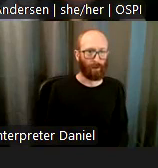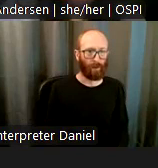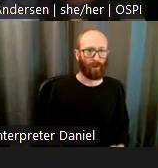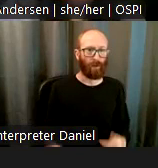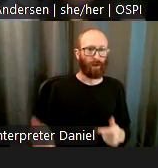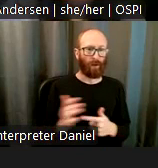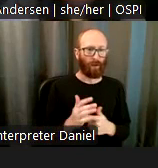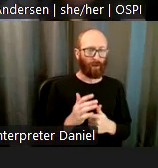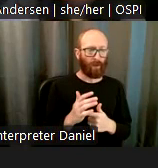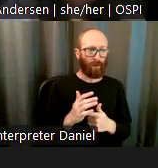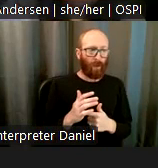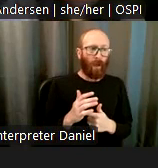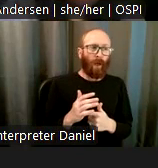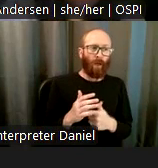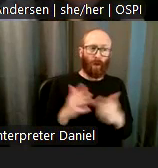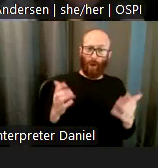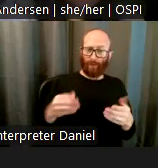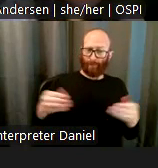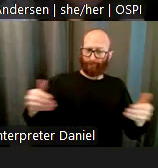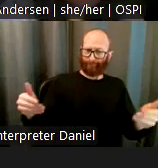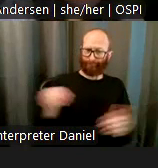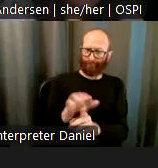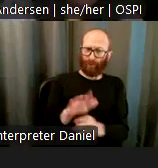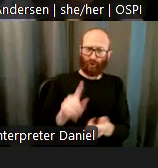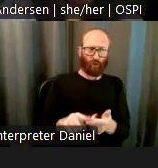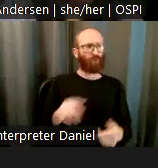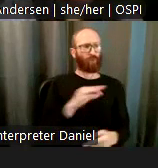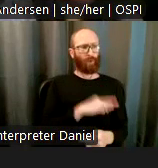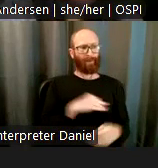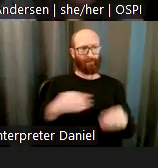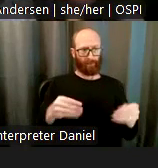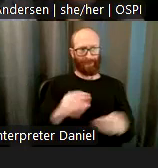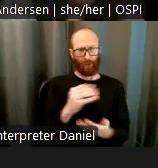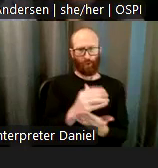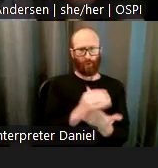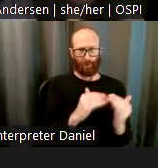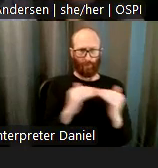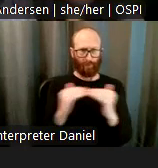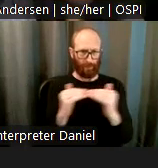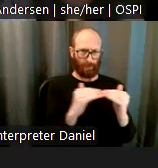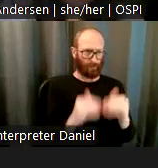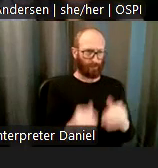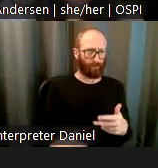an introduction to credit flexibility and course equivalencies, learn some promising